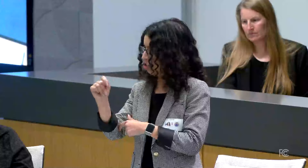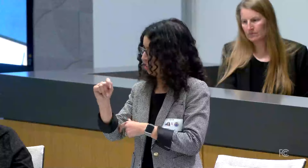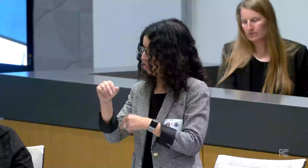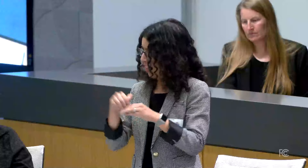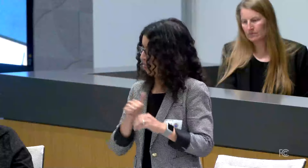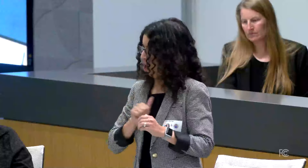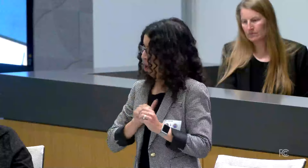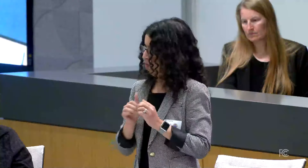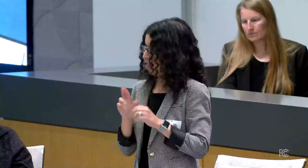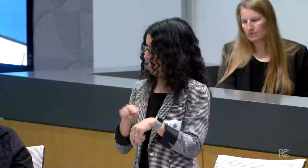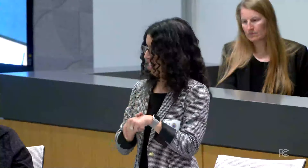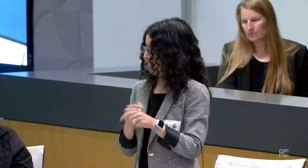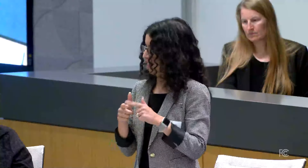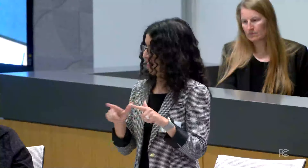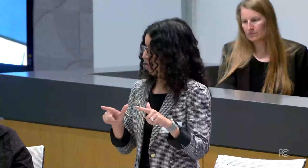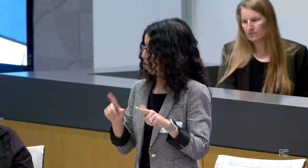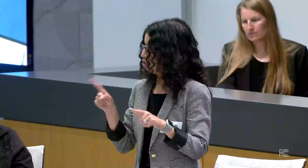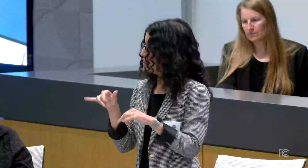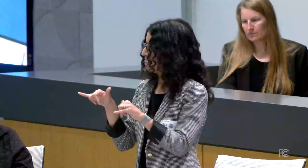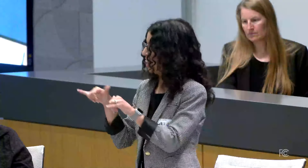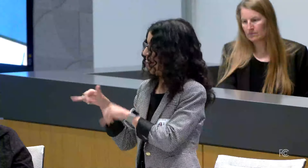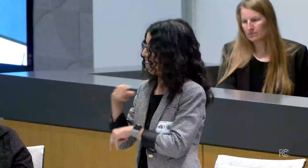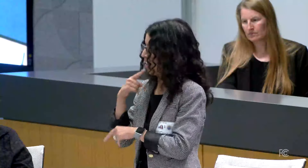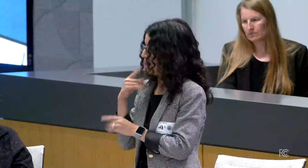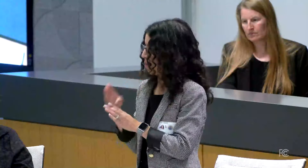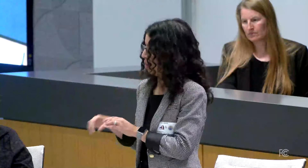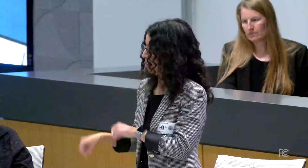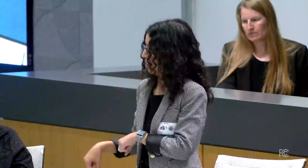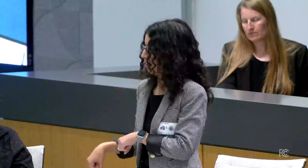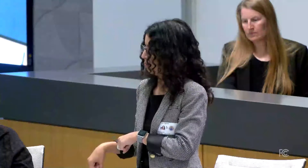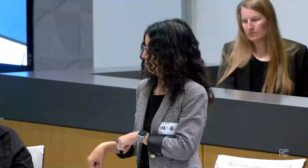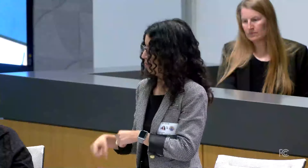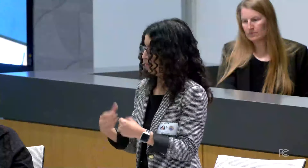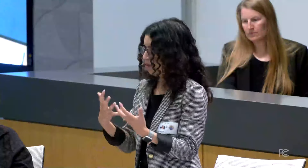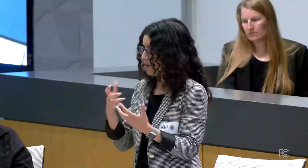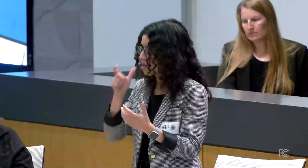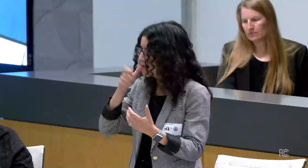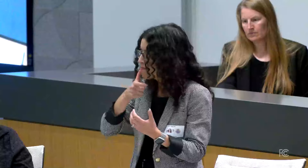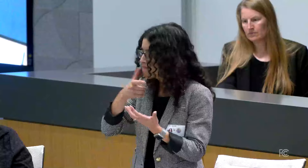AS WE JUST SAW EARLIER, FEDERAL AGENCIES HAVE A HIGH VOLUME OF VRS CALLS.